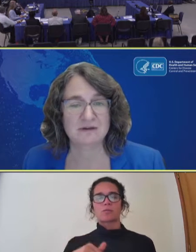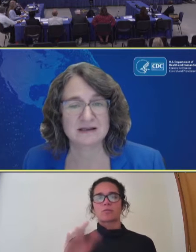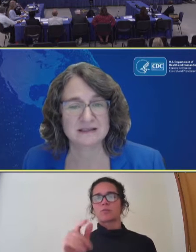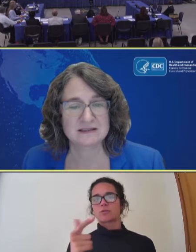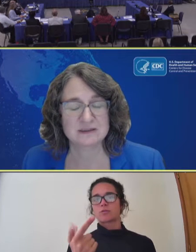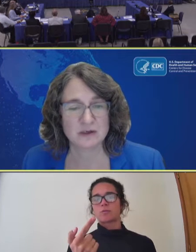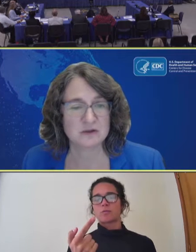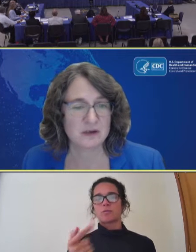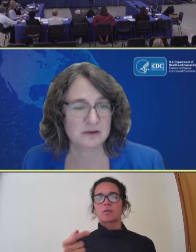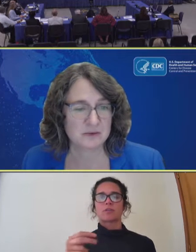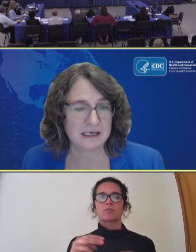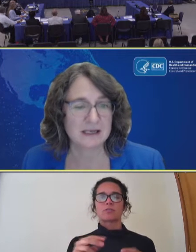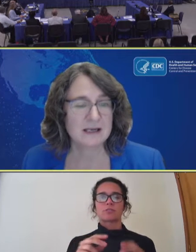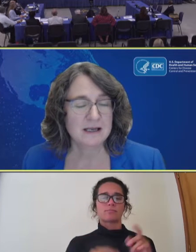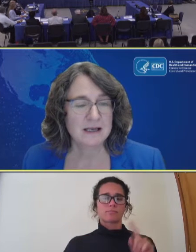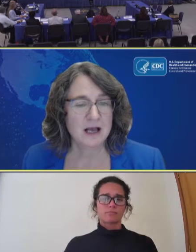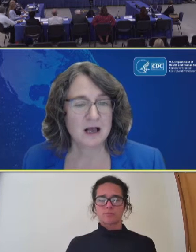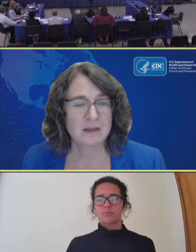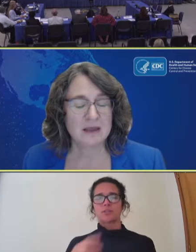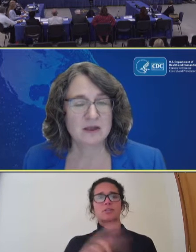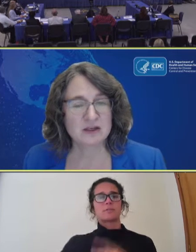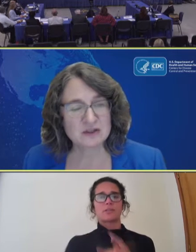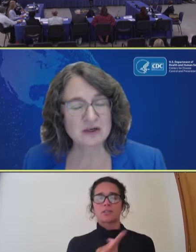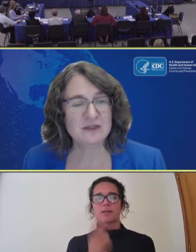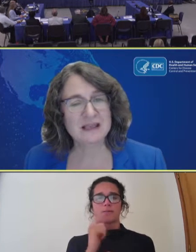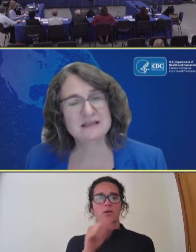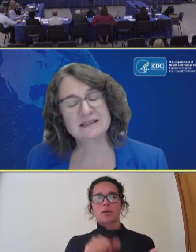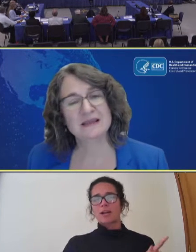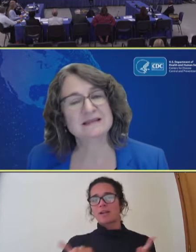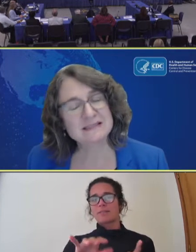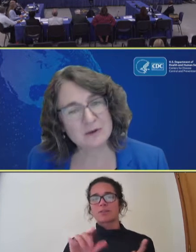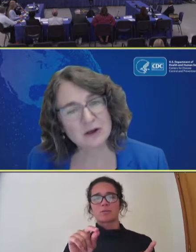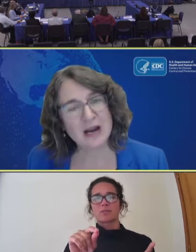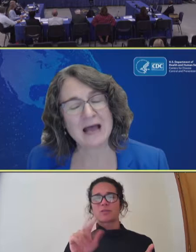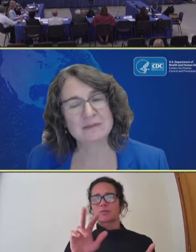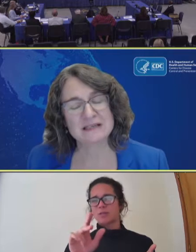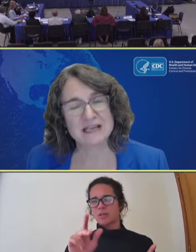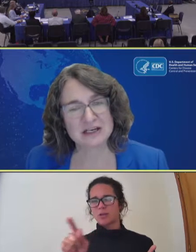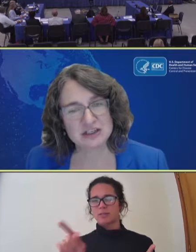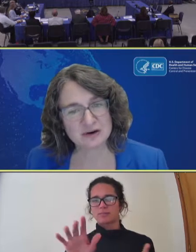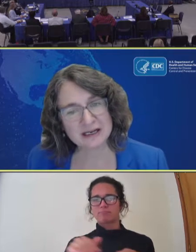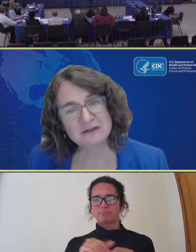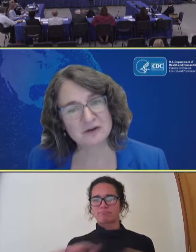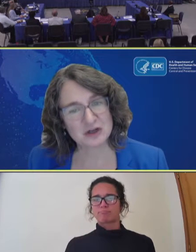Africa since 2023. And the concerning thing is something similar happened in Nigeria for